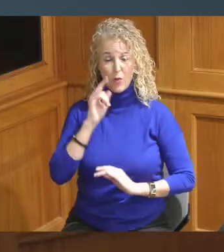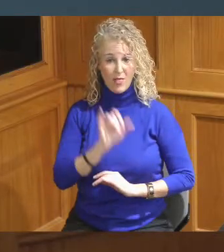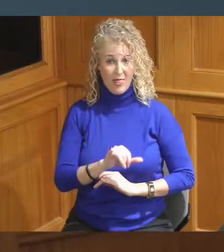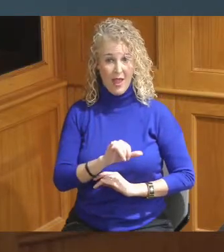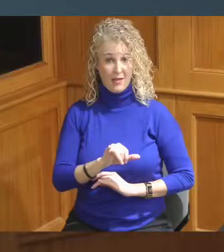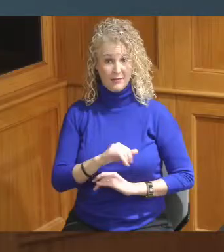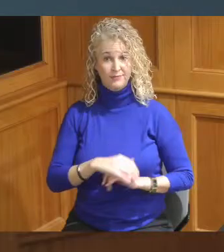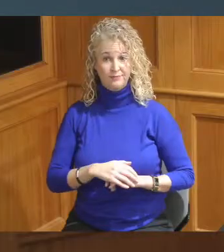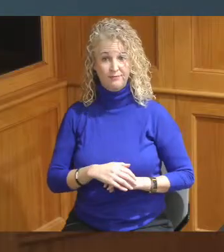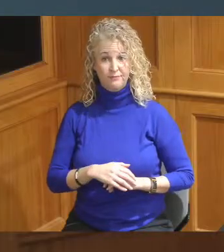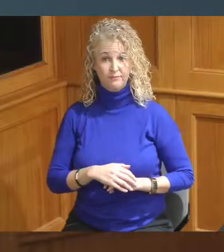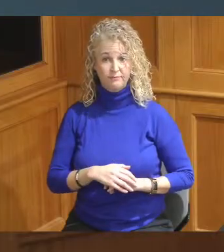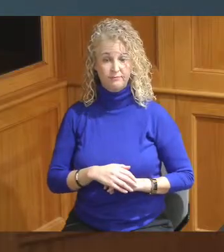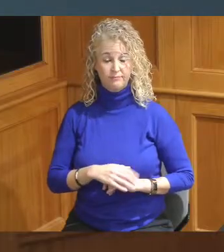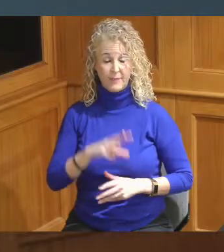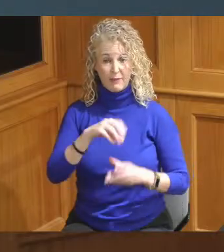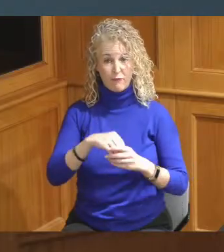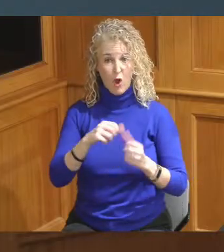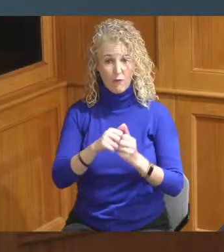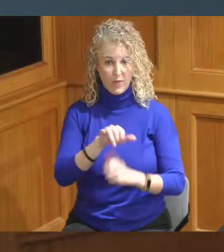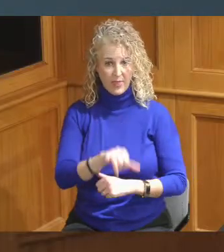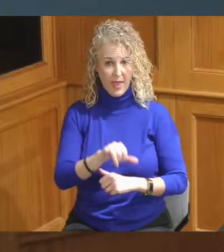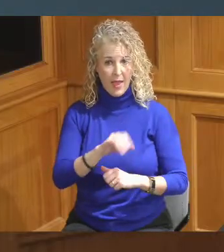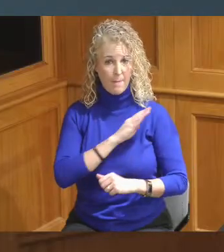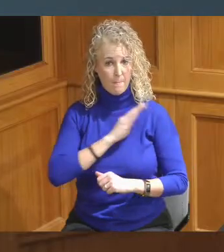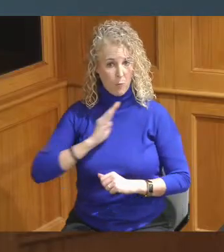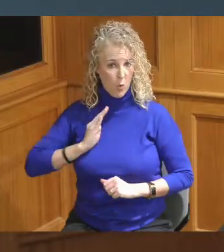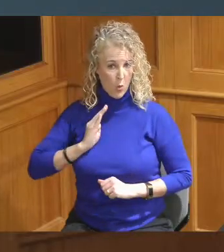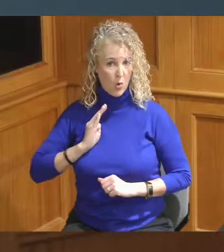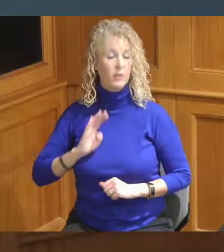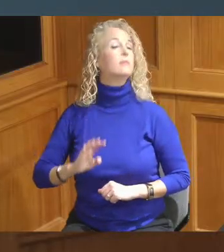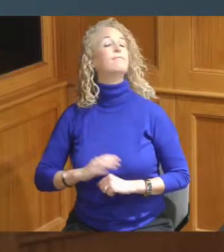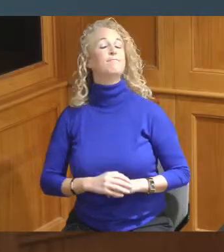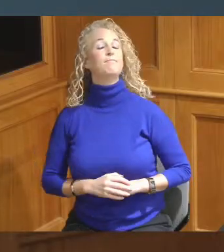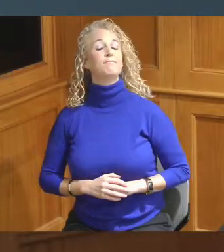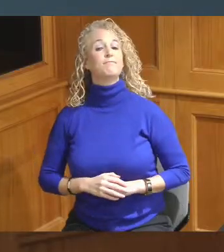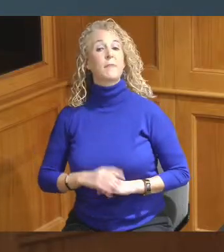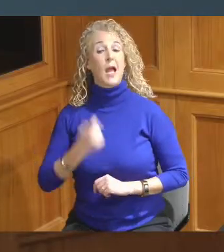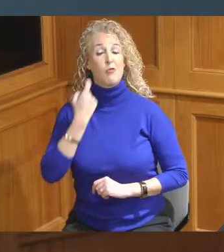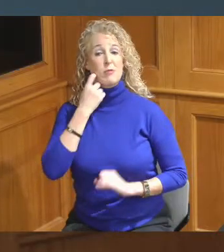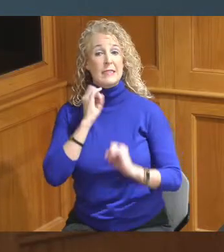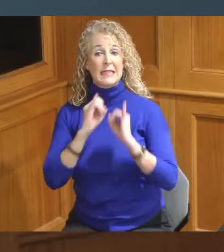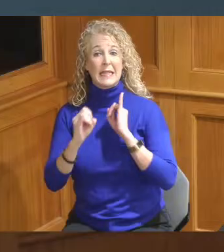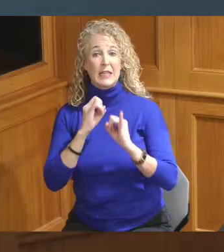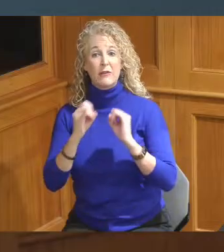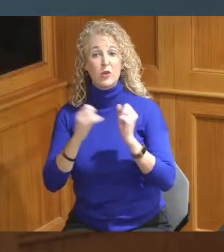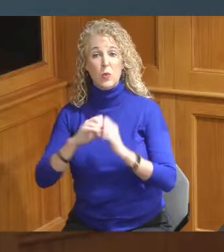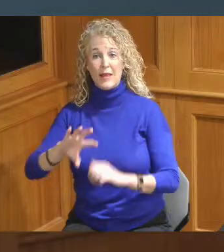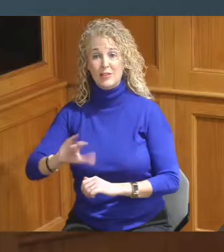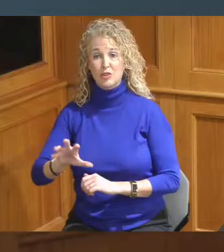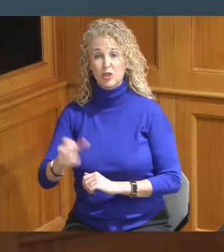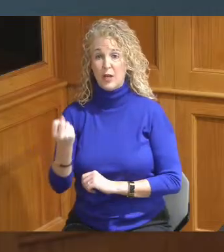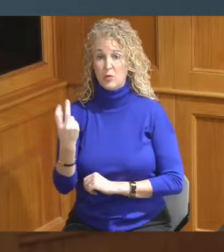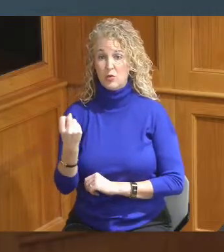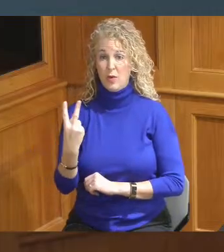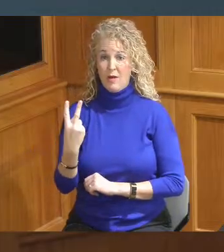look at to be a part of the Board of Revision. I had a local interview with local 12 as regards to